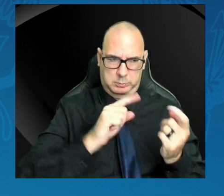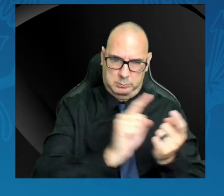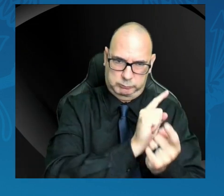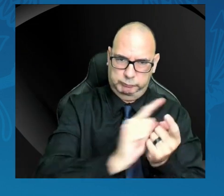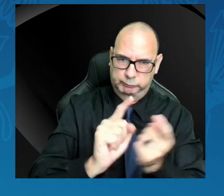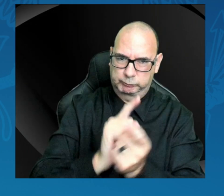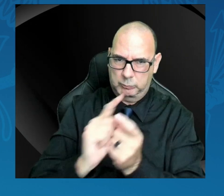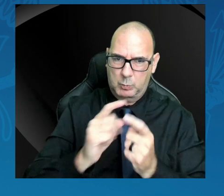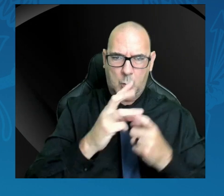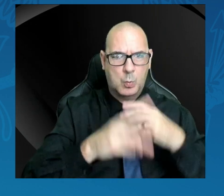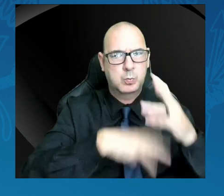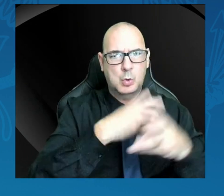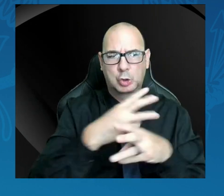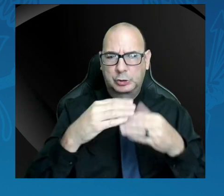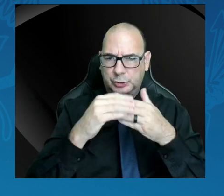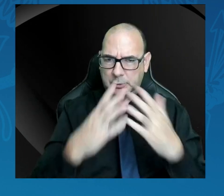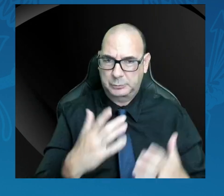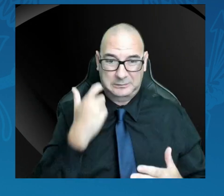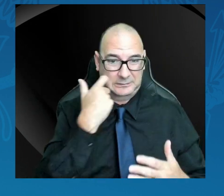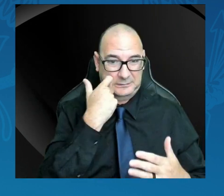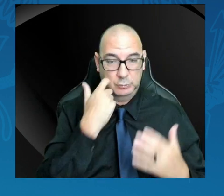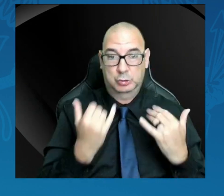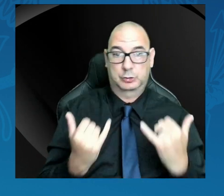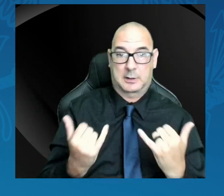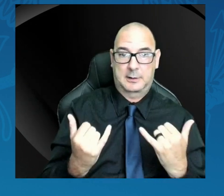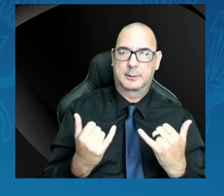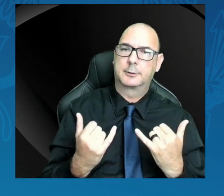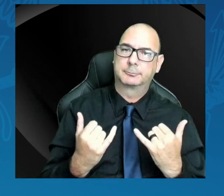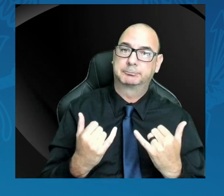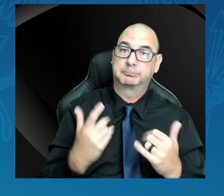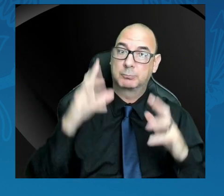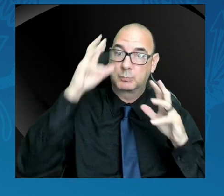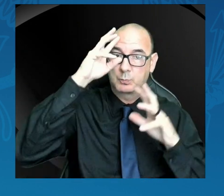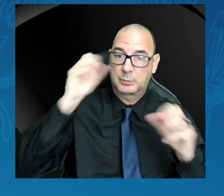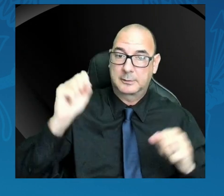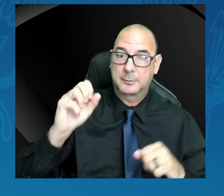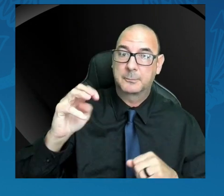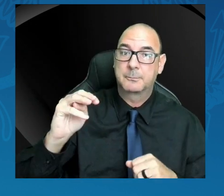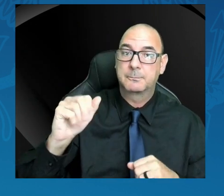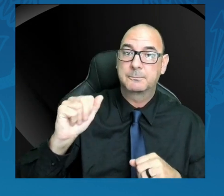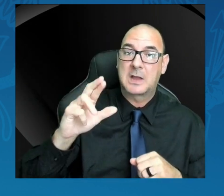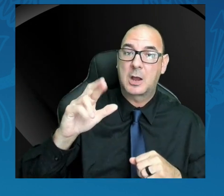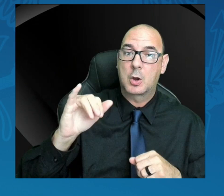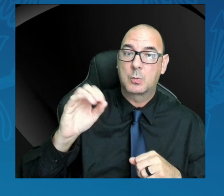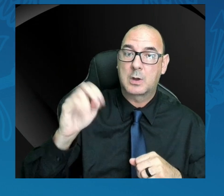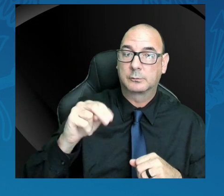with President Macron of France. Earlier this week, I was in the United Arab Emirates.